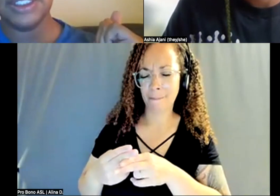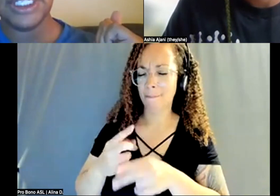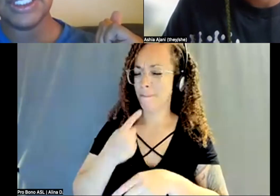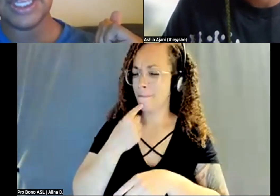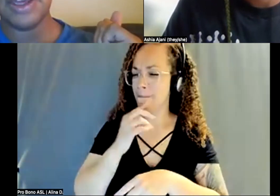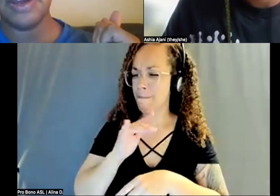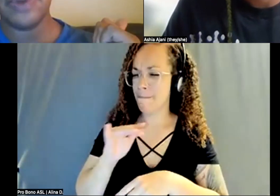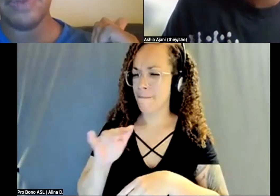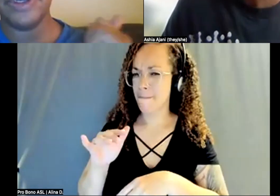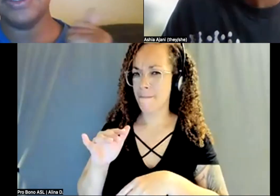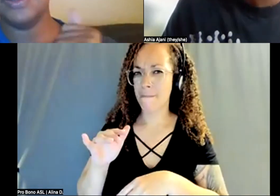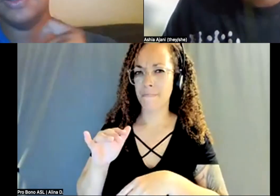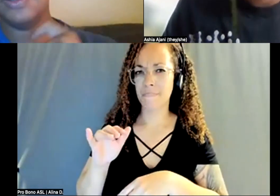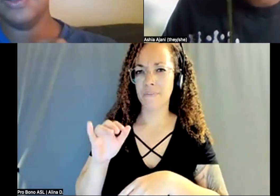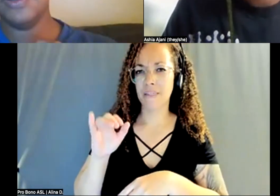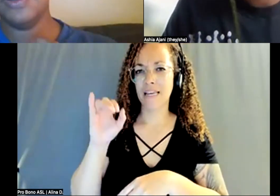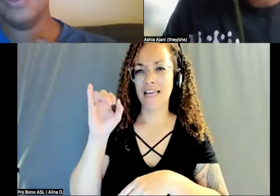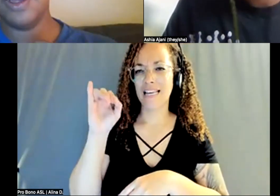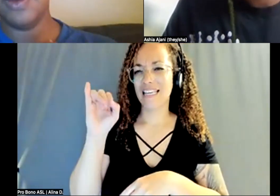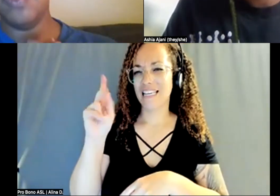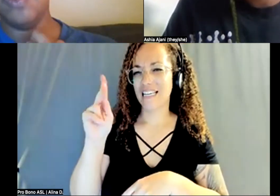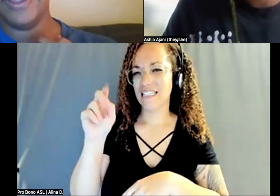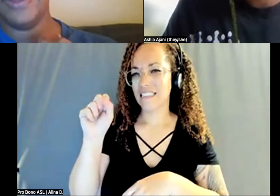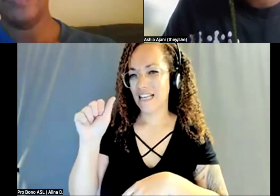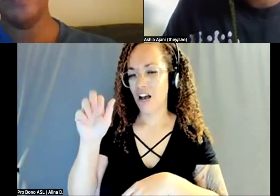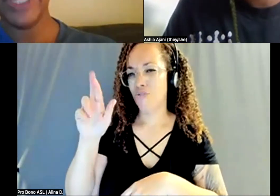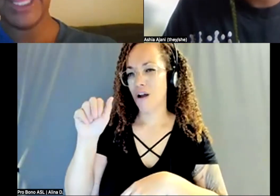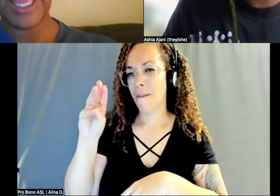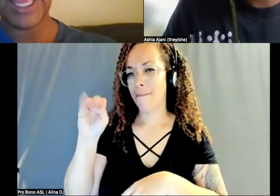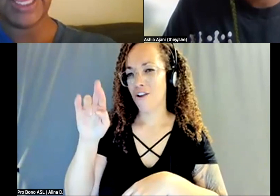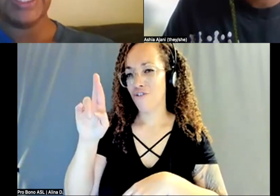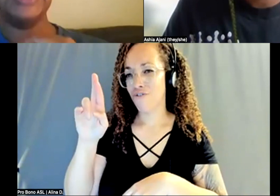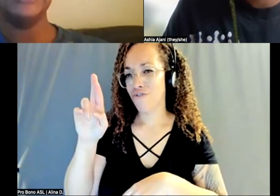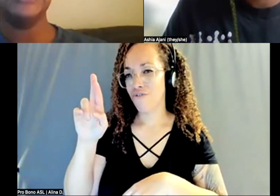Dixa Ramirez-D’oleo. And